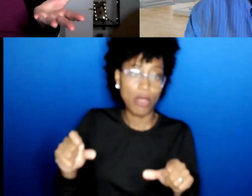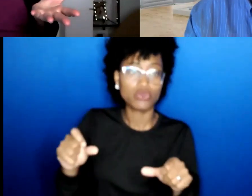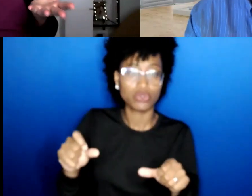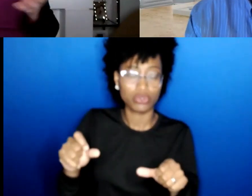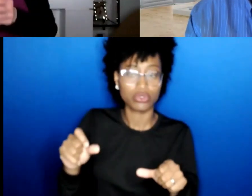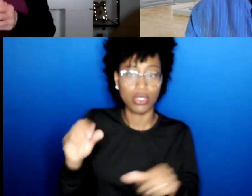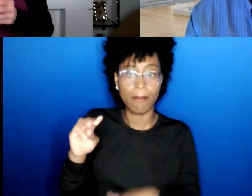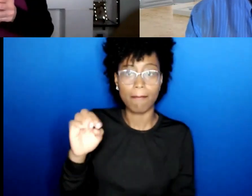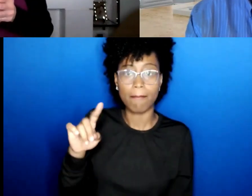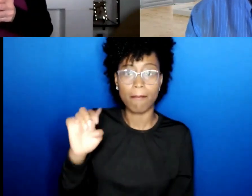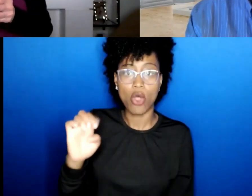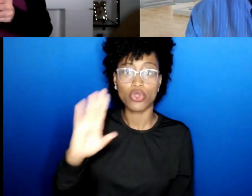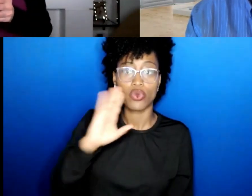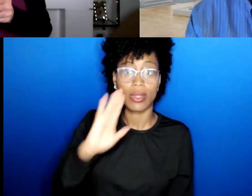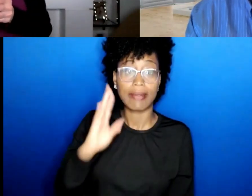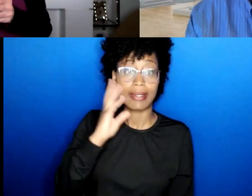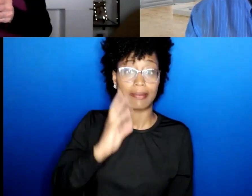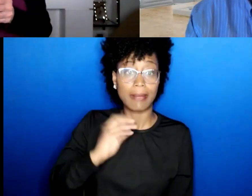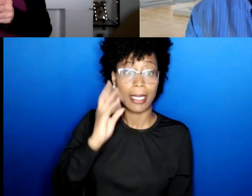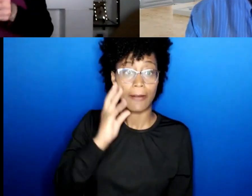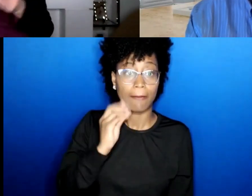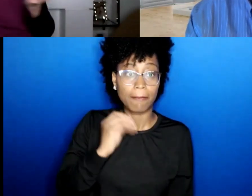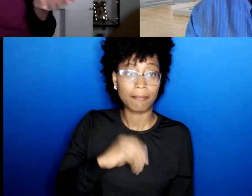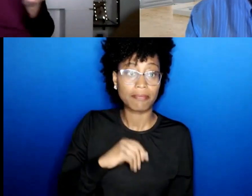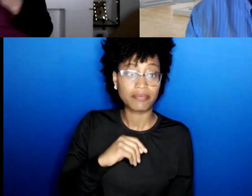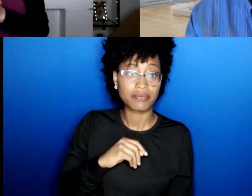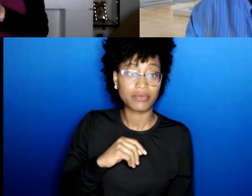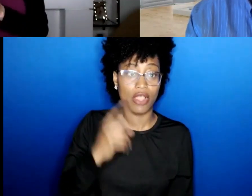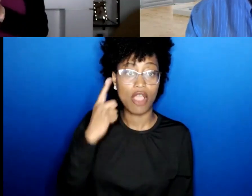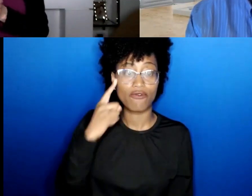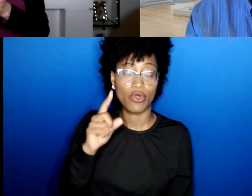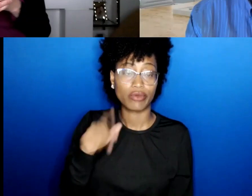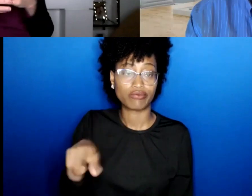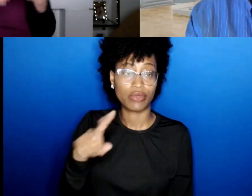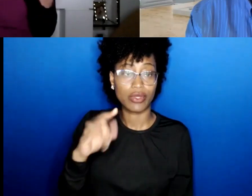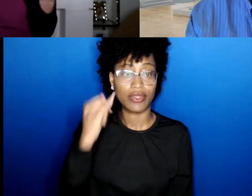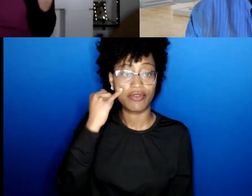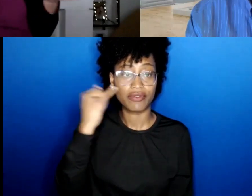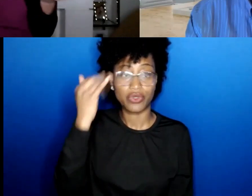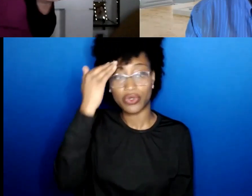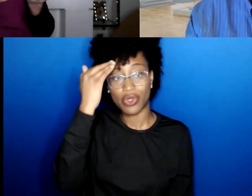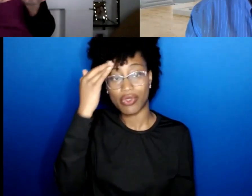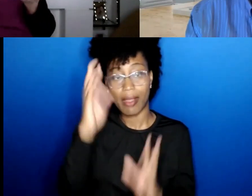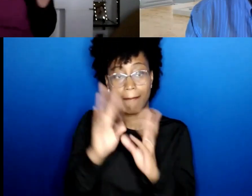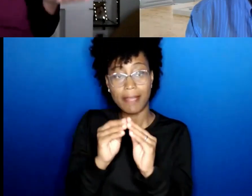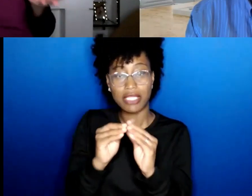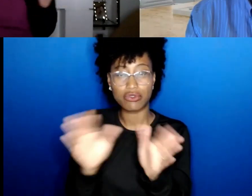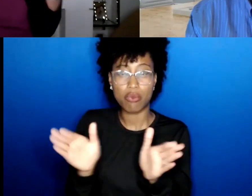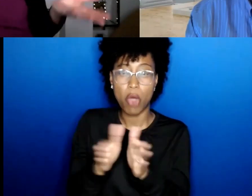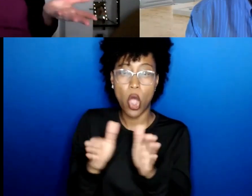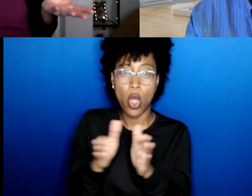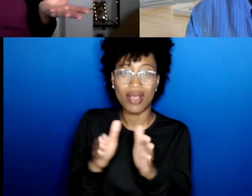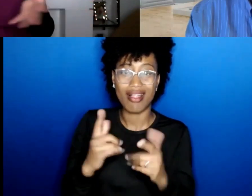for those of you familiar with meetings, you will be in a small live room